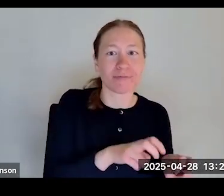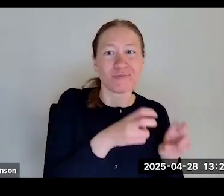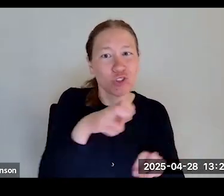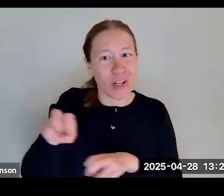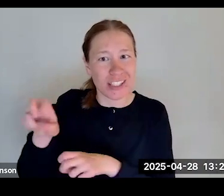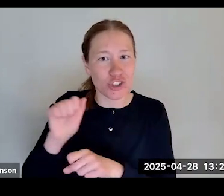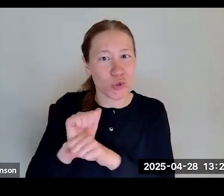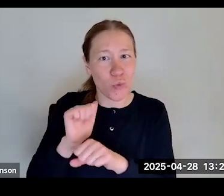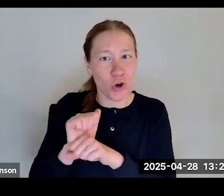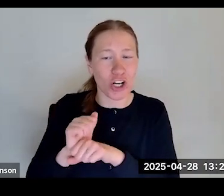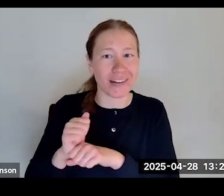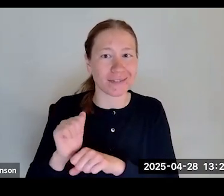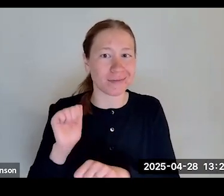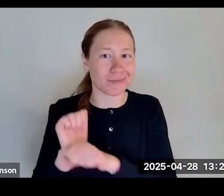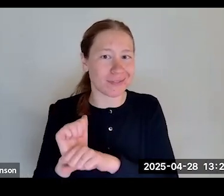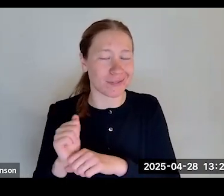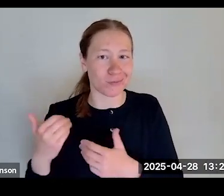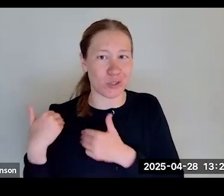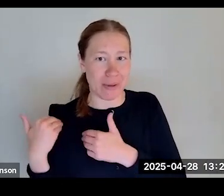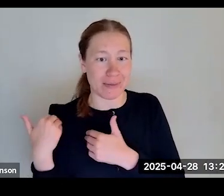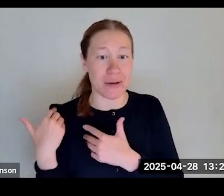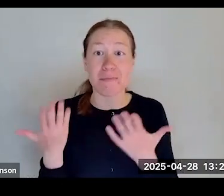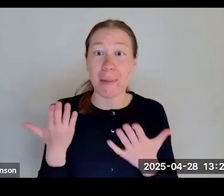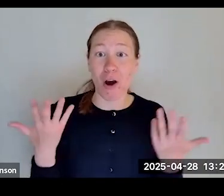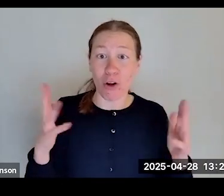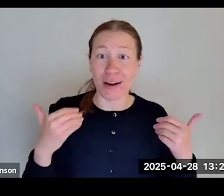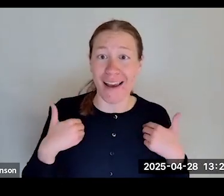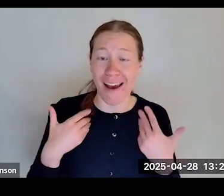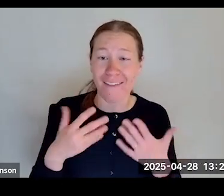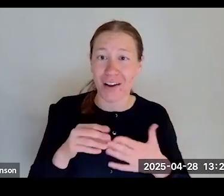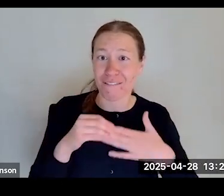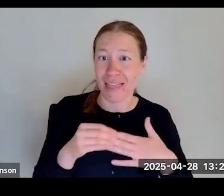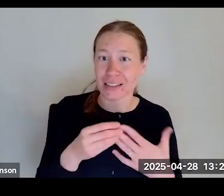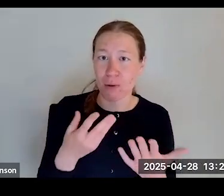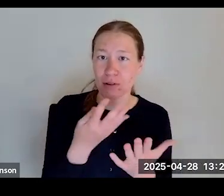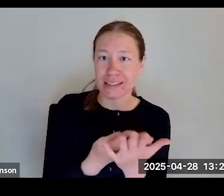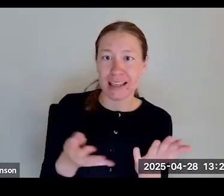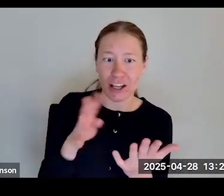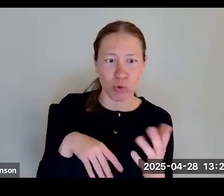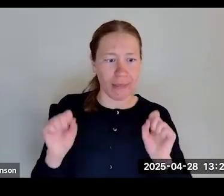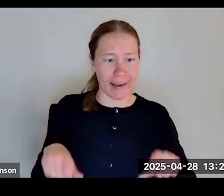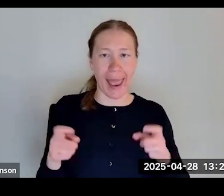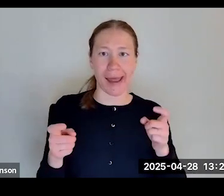Maybe it's somebody who already has access to a flexible schedule. They have the autonomy to manage their own schedule,